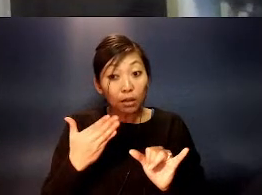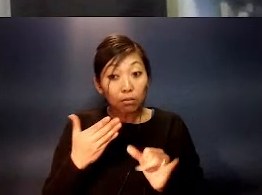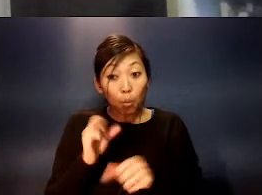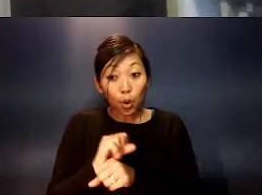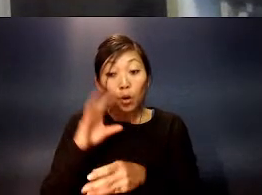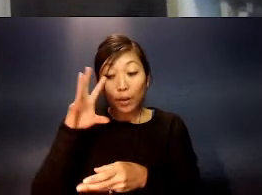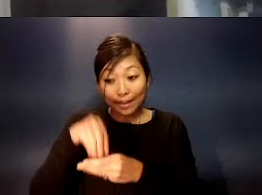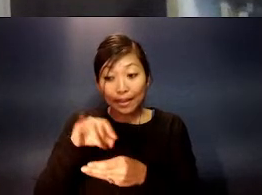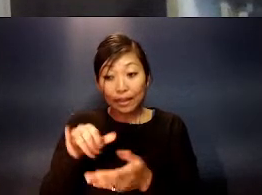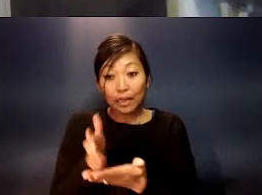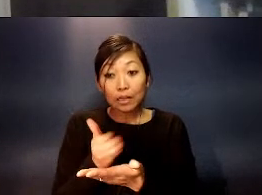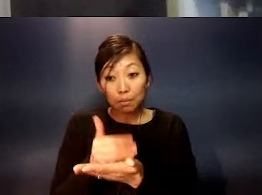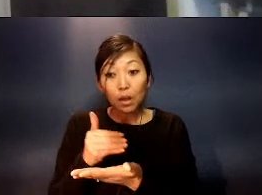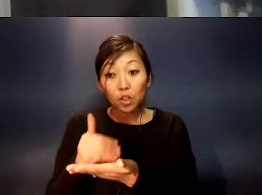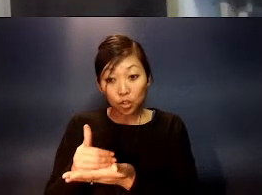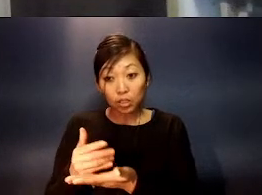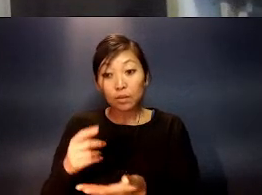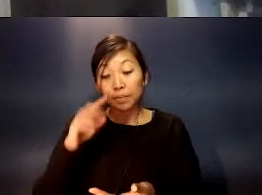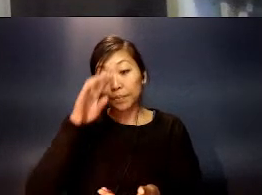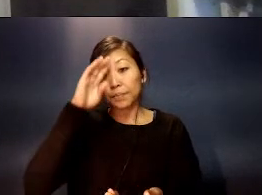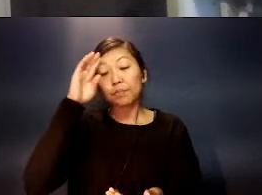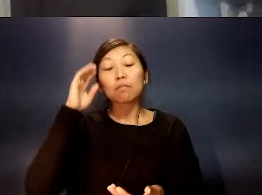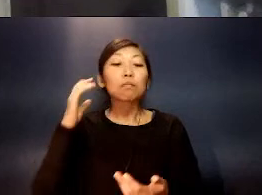I CANNOT IN GOOD CONSCIENCE VOTE IN FAVOR OF A BUDGET